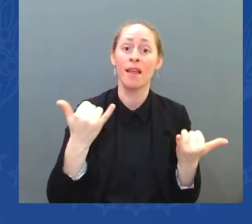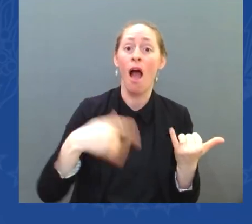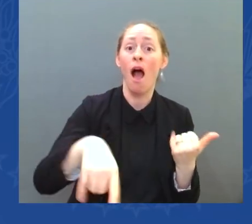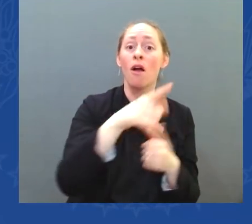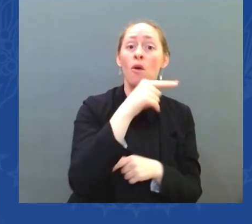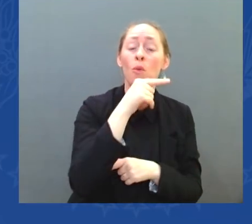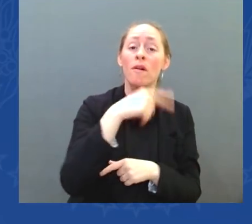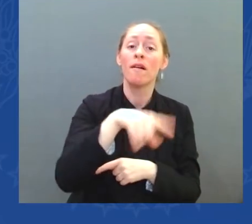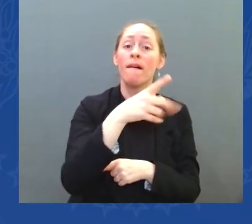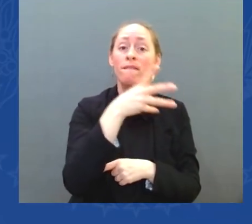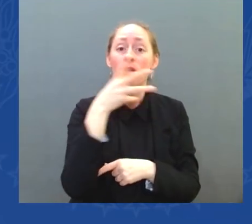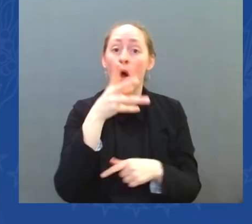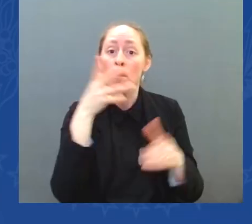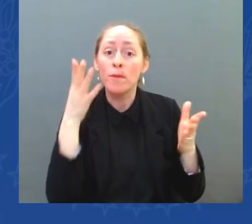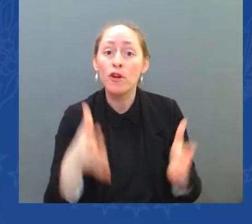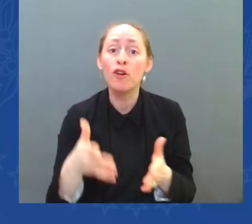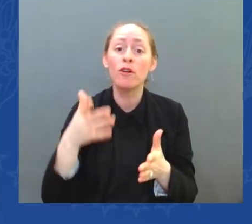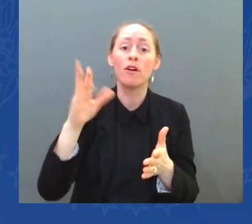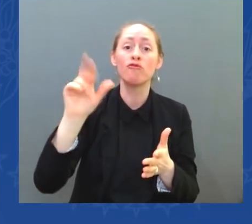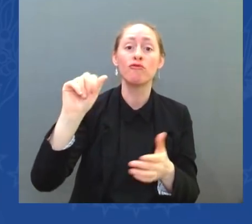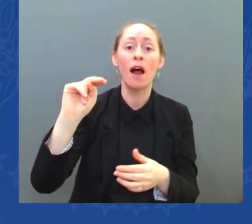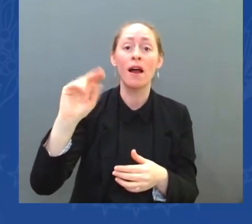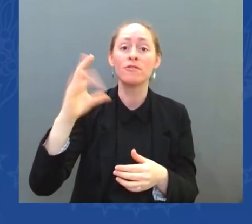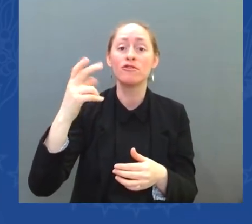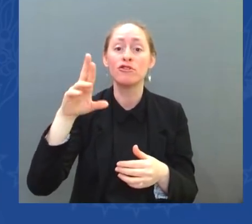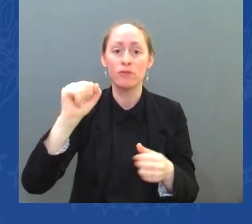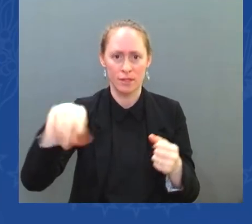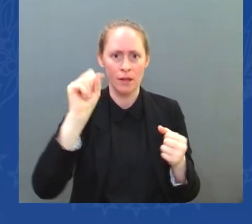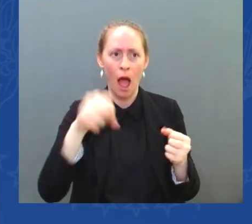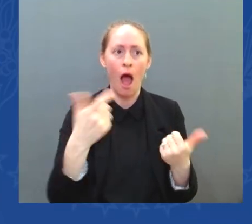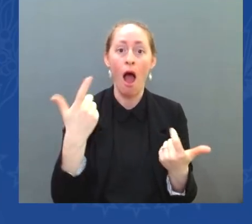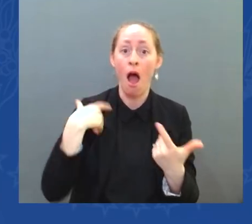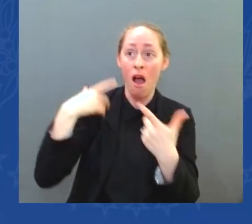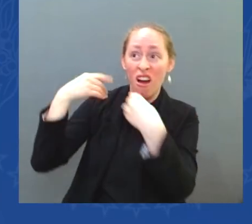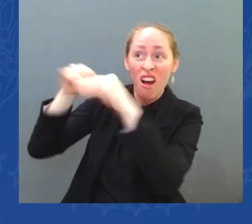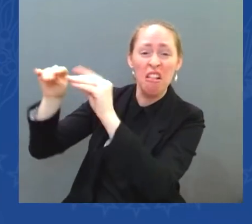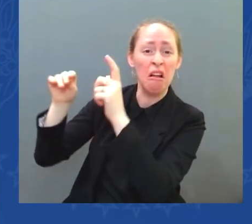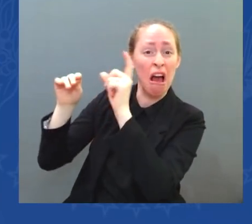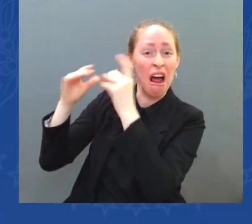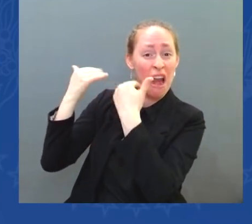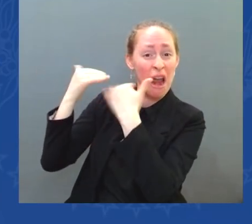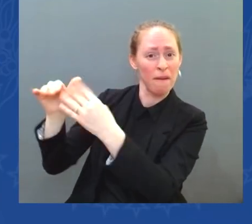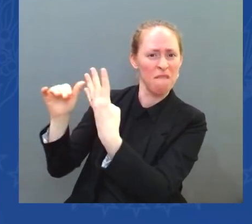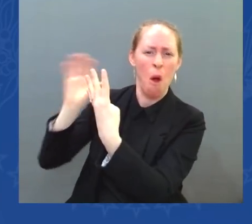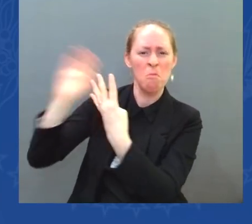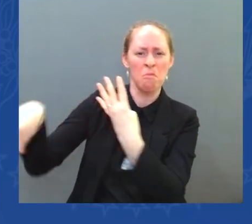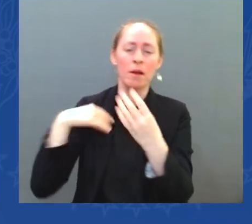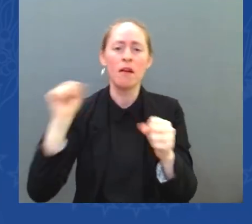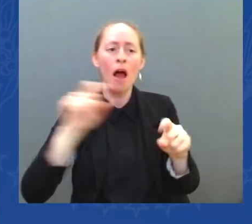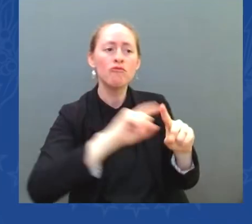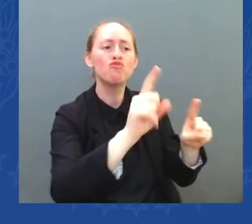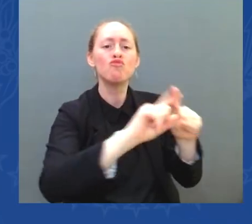and bring down prices for American families. I've said it before and I say it again: I'm a capitalist.